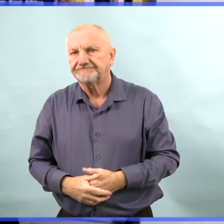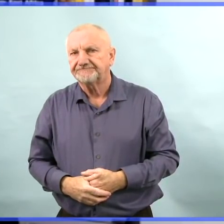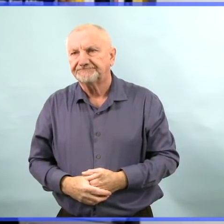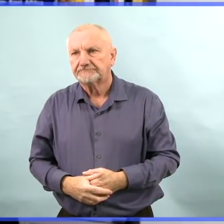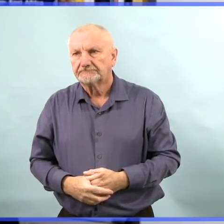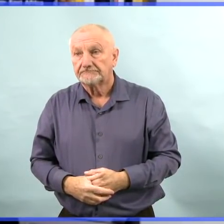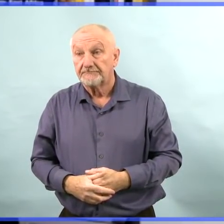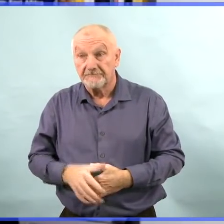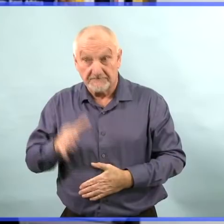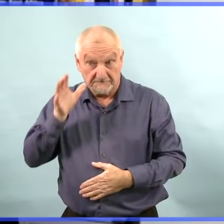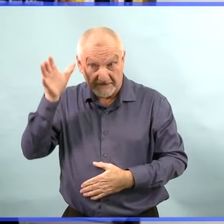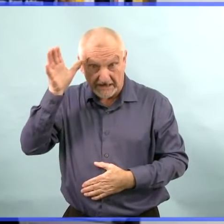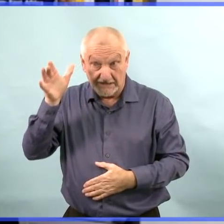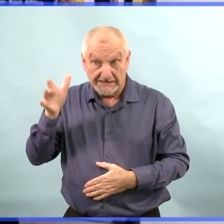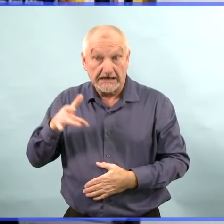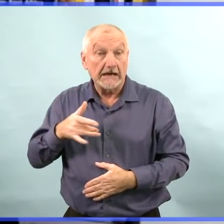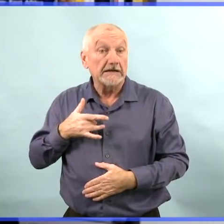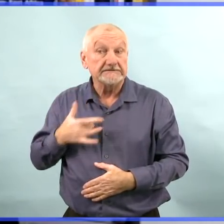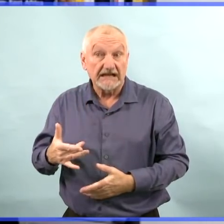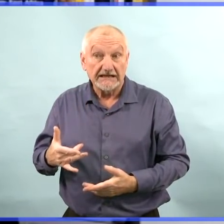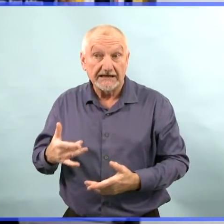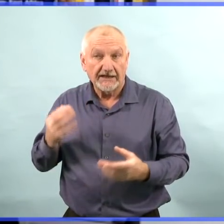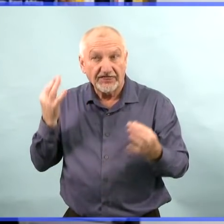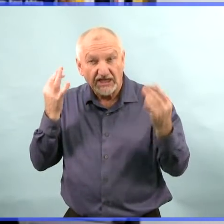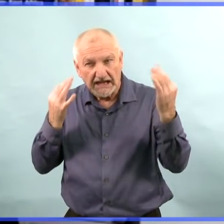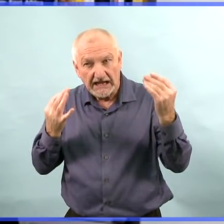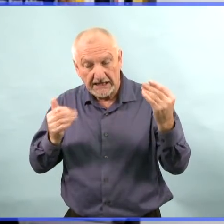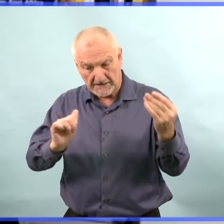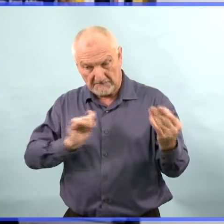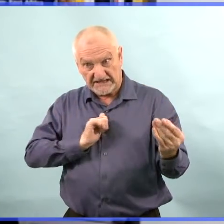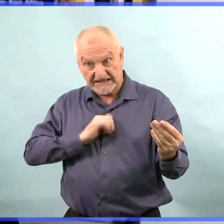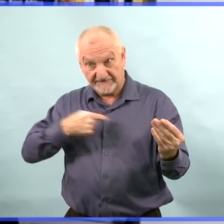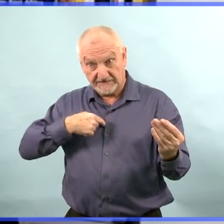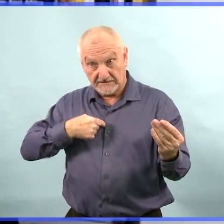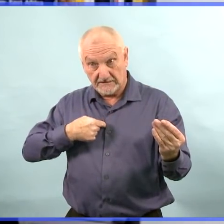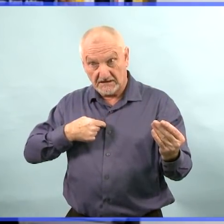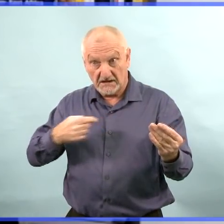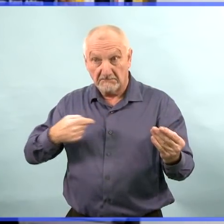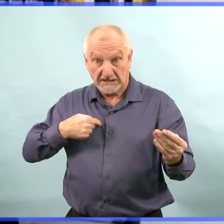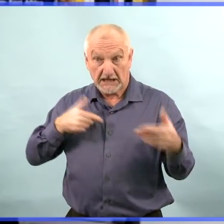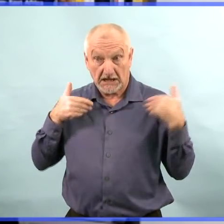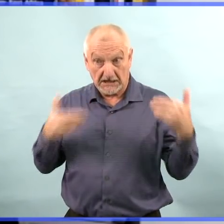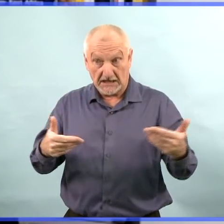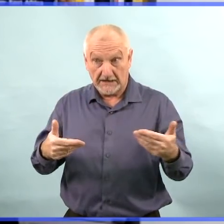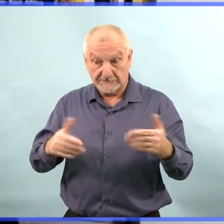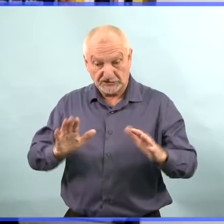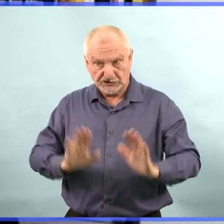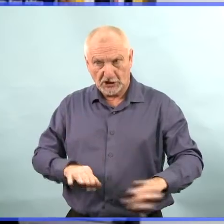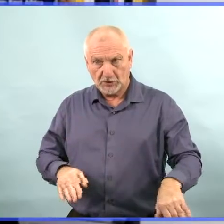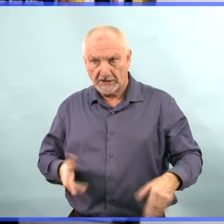than they are even with decisions about their own health so it's important for us to provide